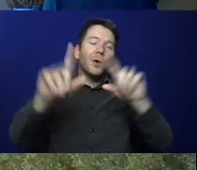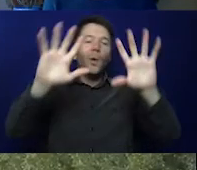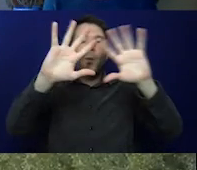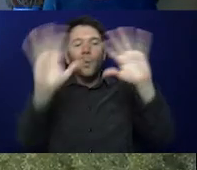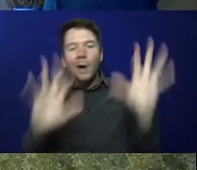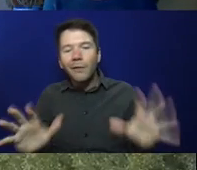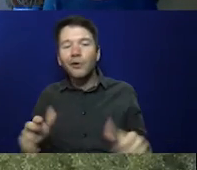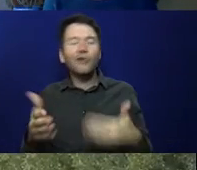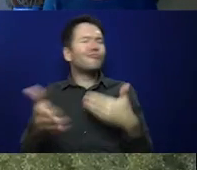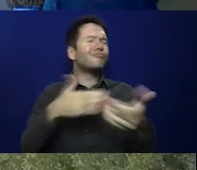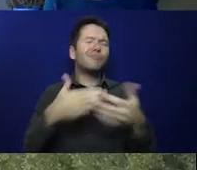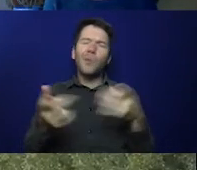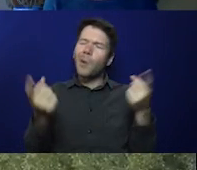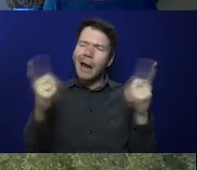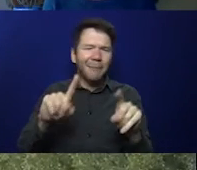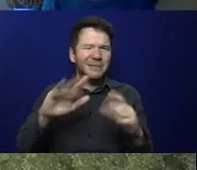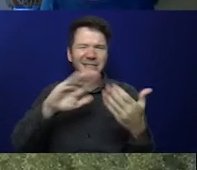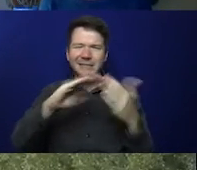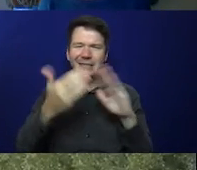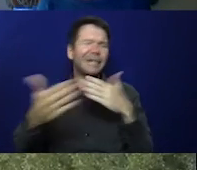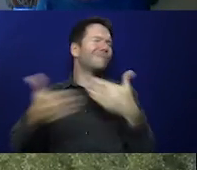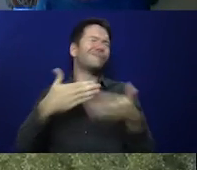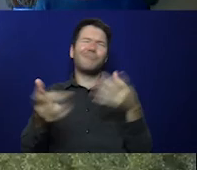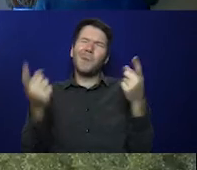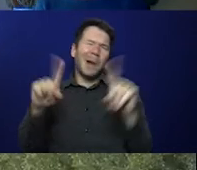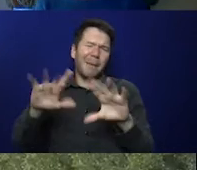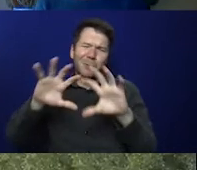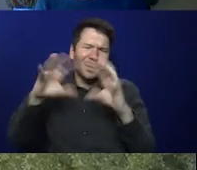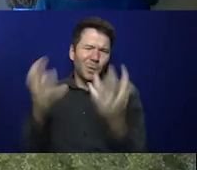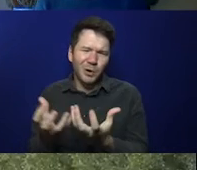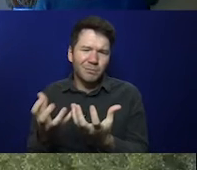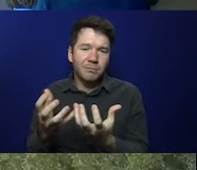of weather and regardless of what may be happening in our city and the world.